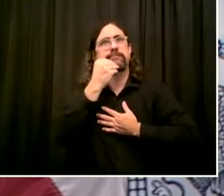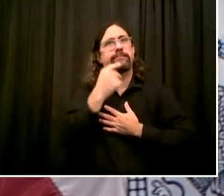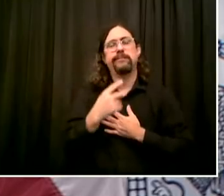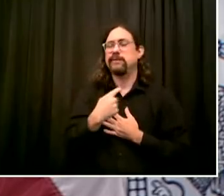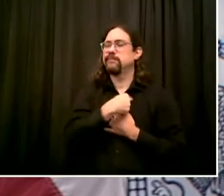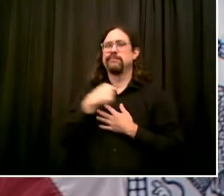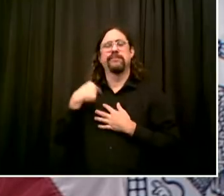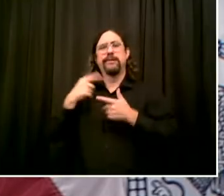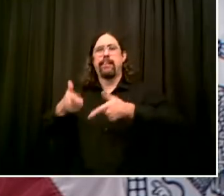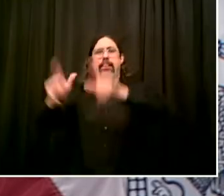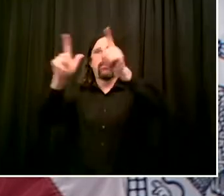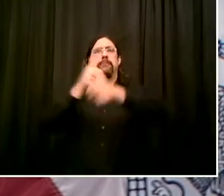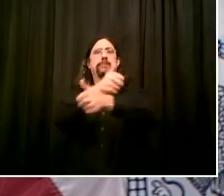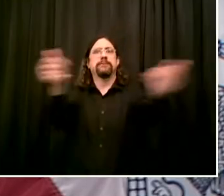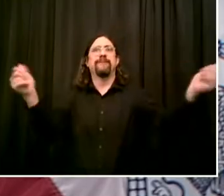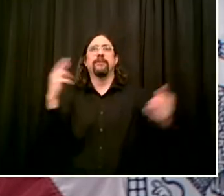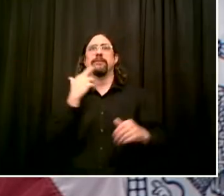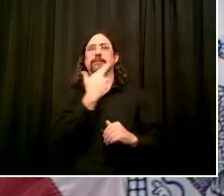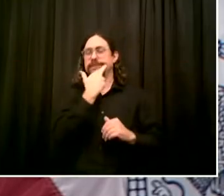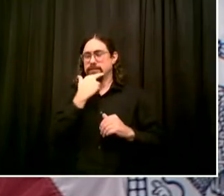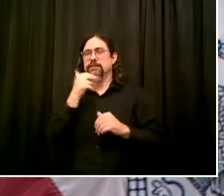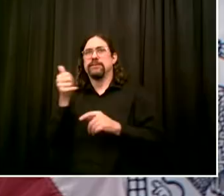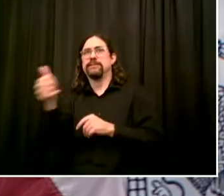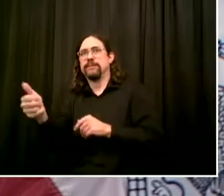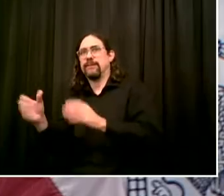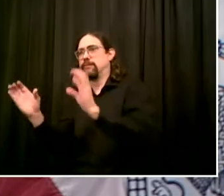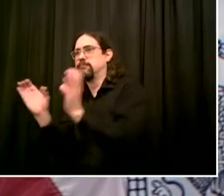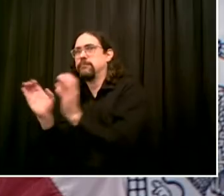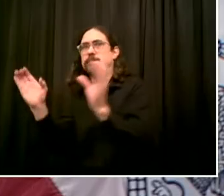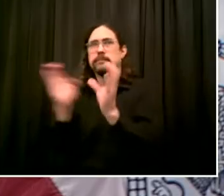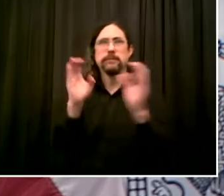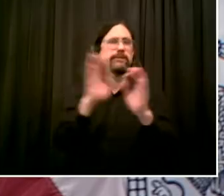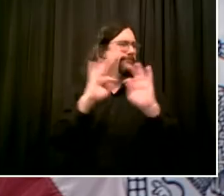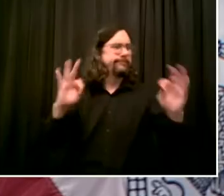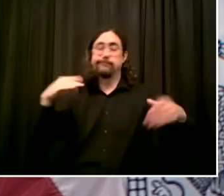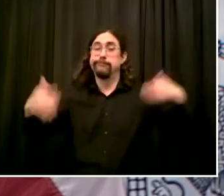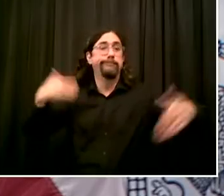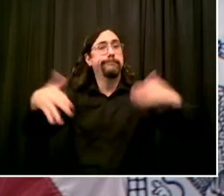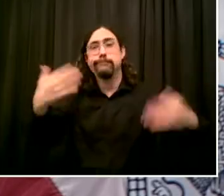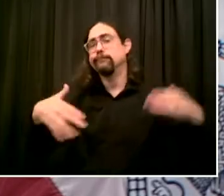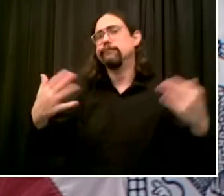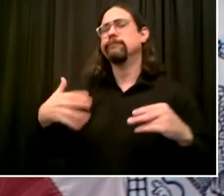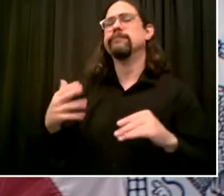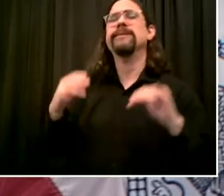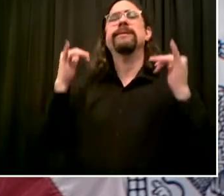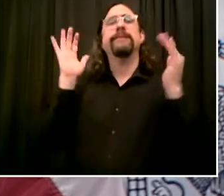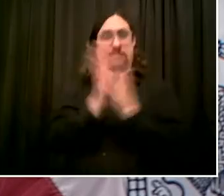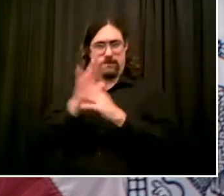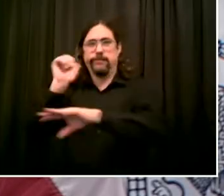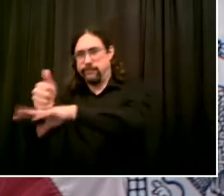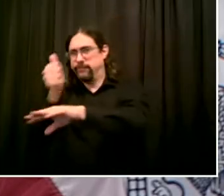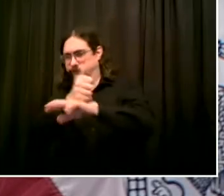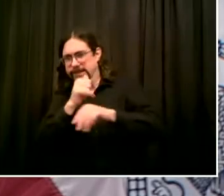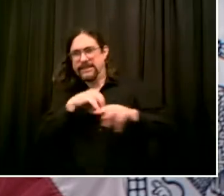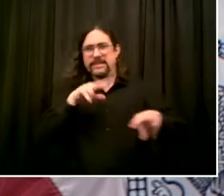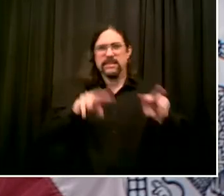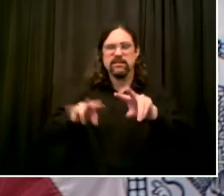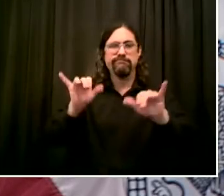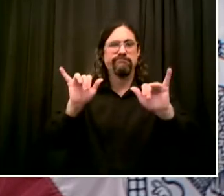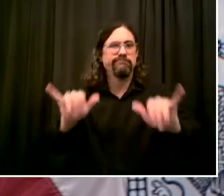THE FORM AND YOU ARE UP AND RUNNING . WE LEARNED SOME THINGS IN THE PROCESS OABUT AREAWHS ERE WE HAVE TO DO A